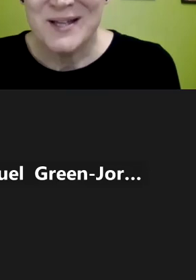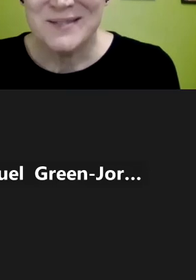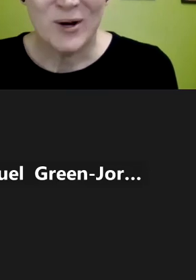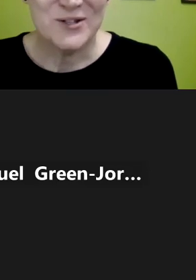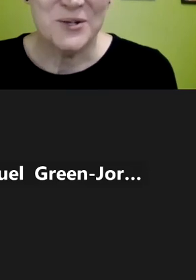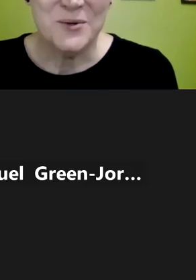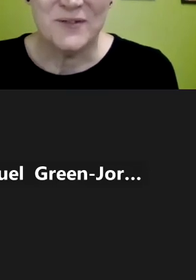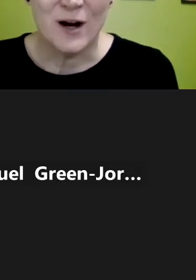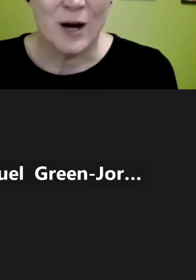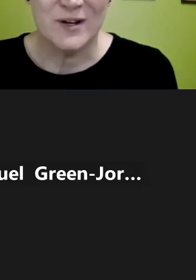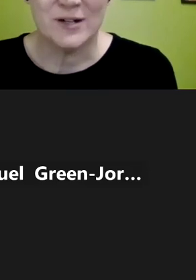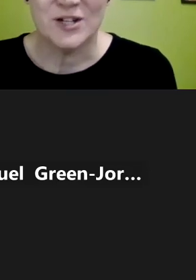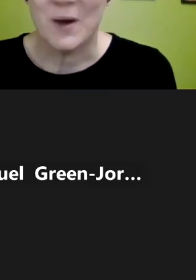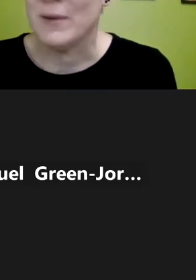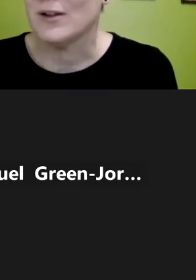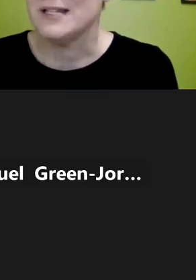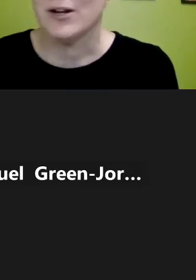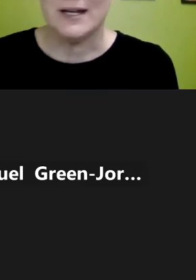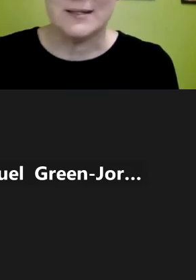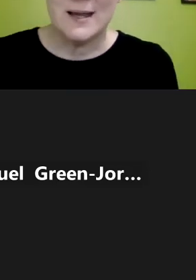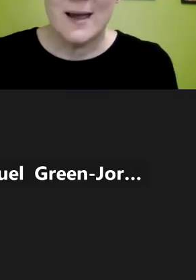This is our part 2 of our Harm Reduction Webinar Series.